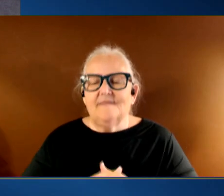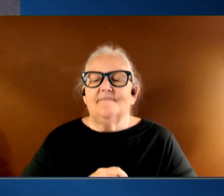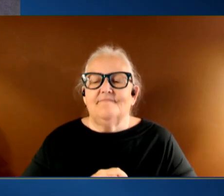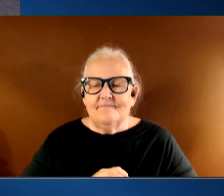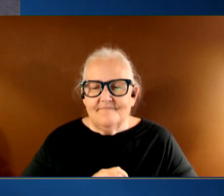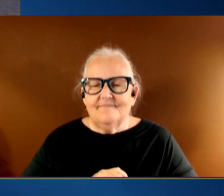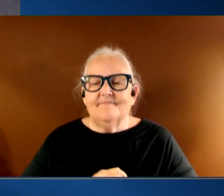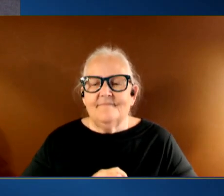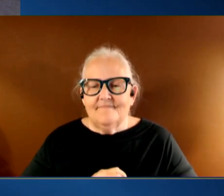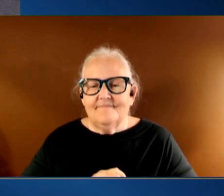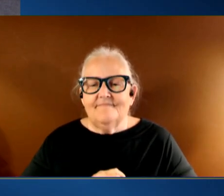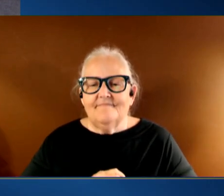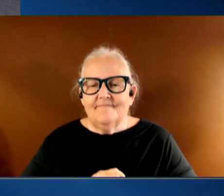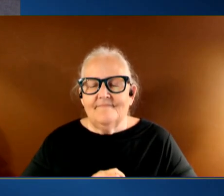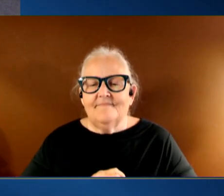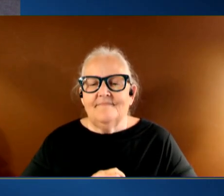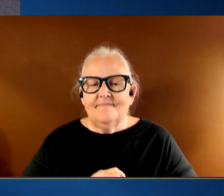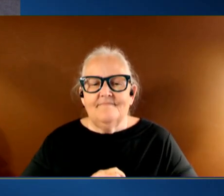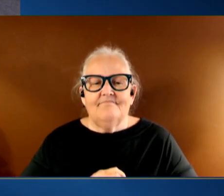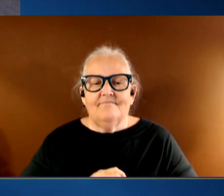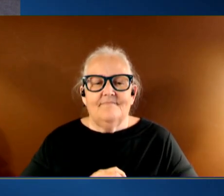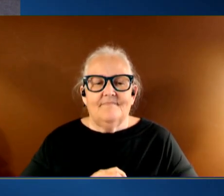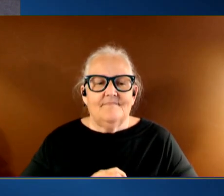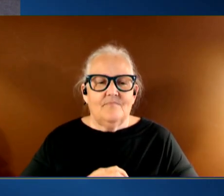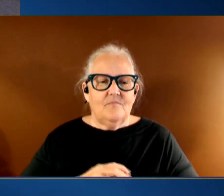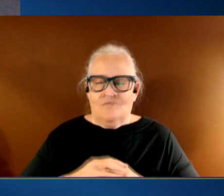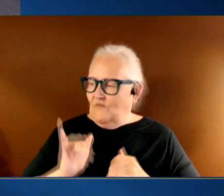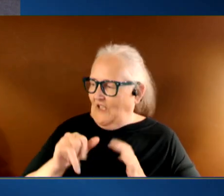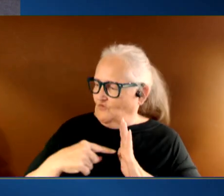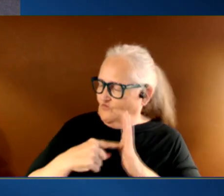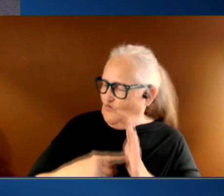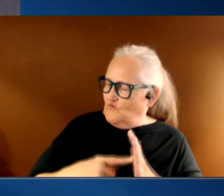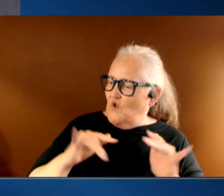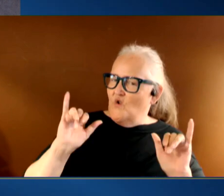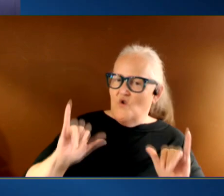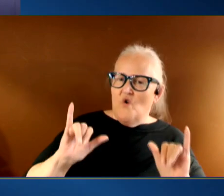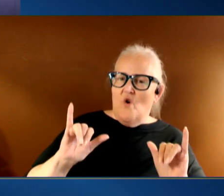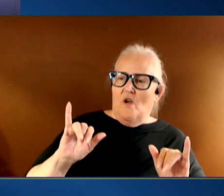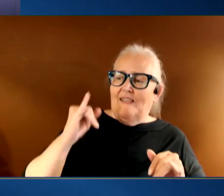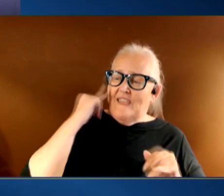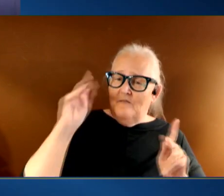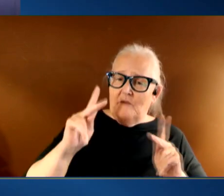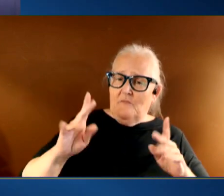I'm in awe of what can happen when people come together and work together